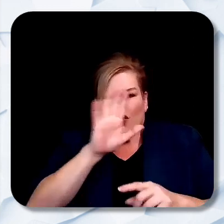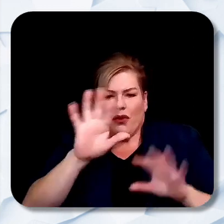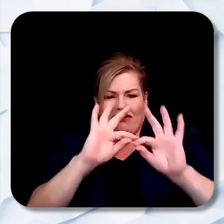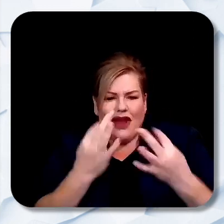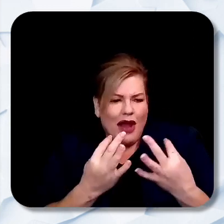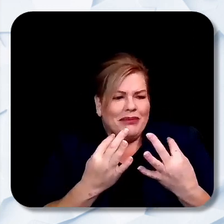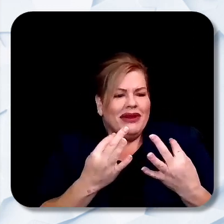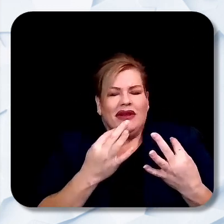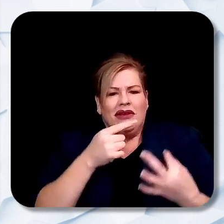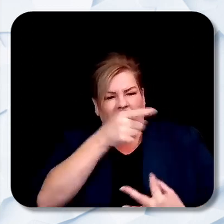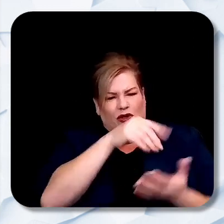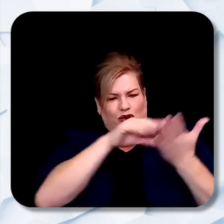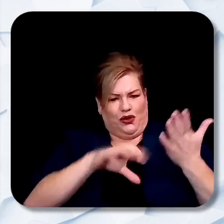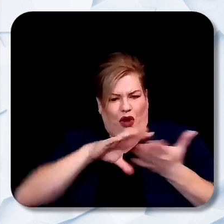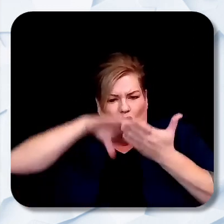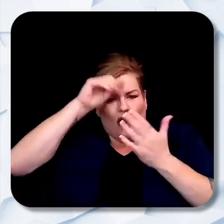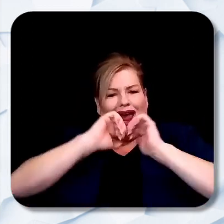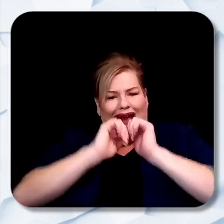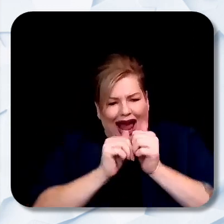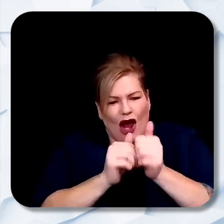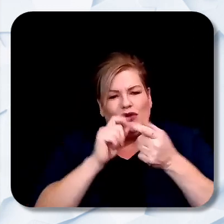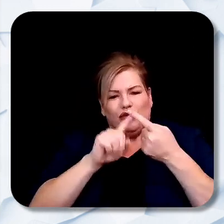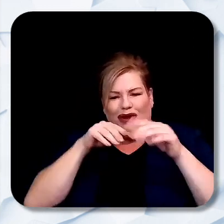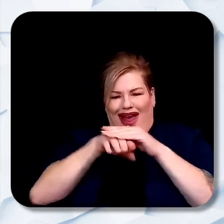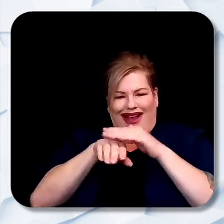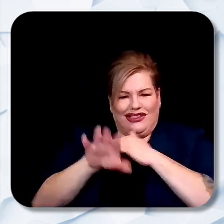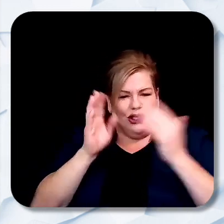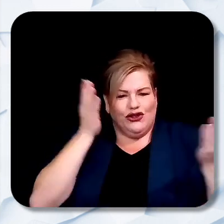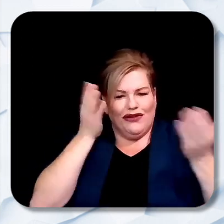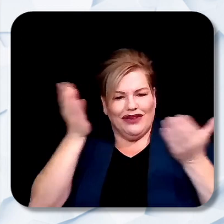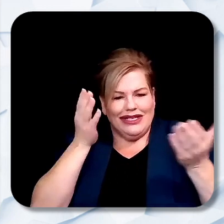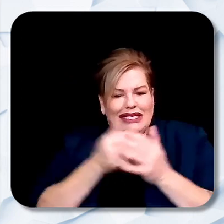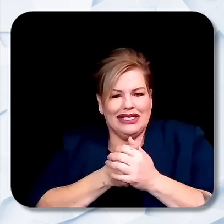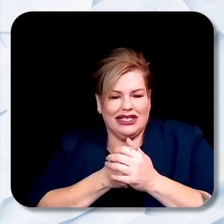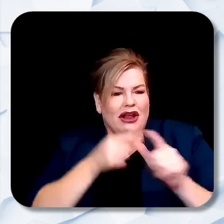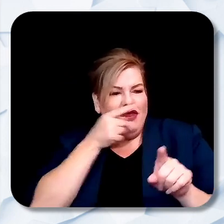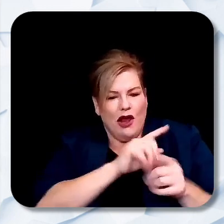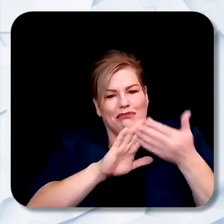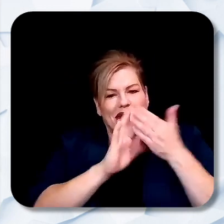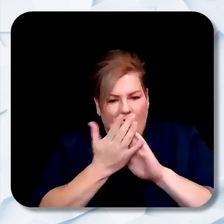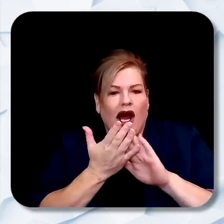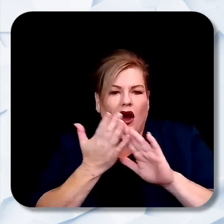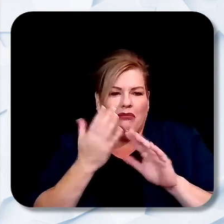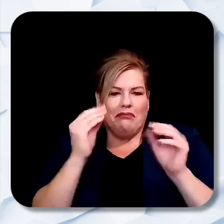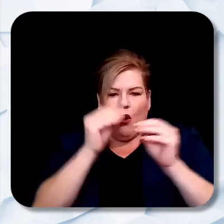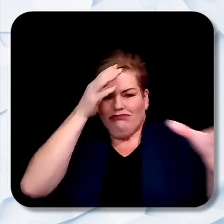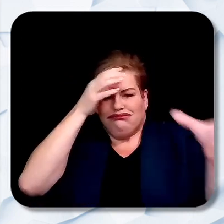piece of the comprehensive health literacy approach. We also want it to be effective